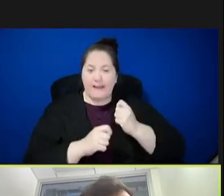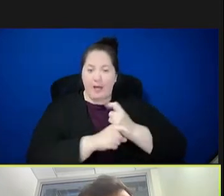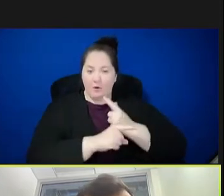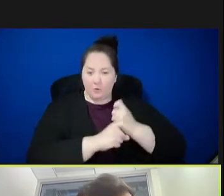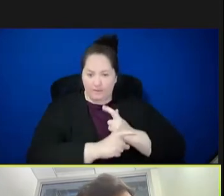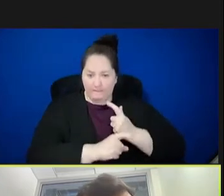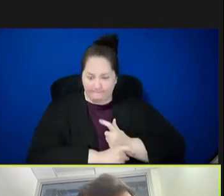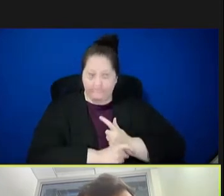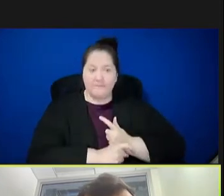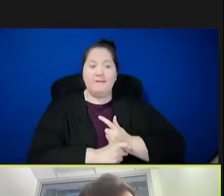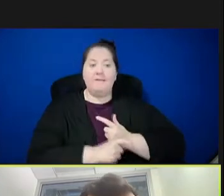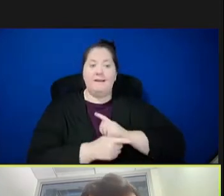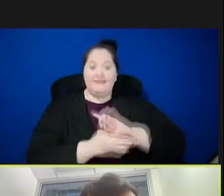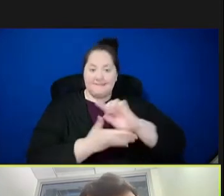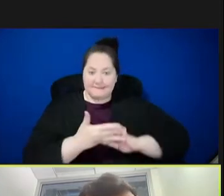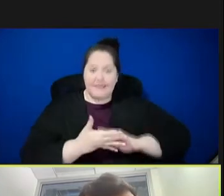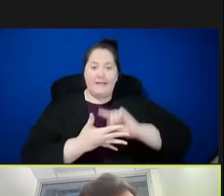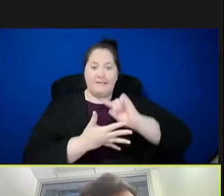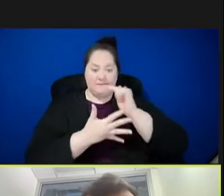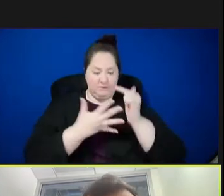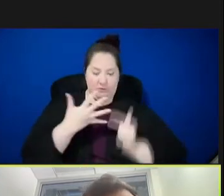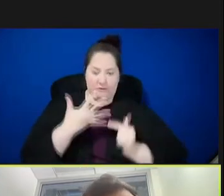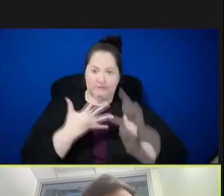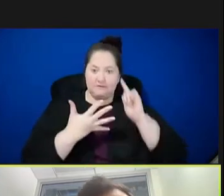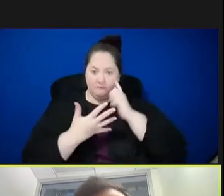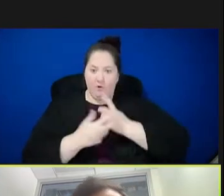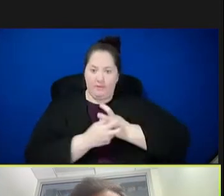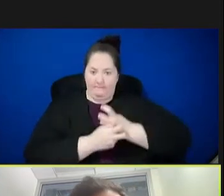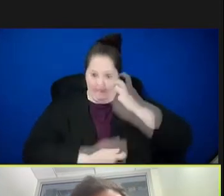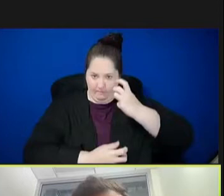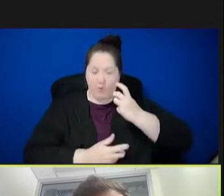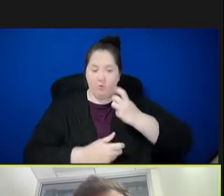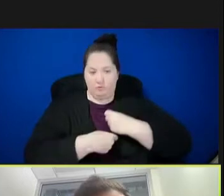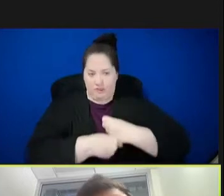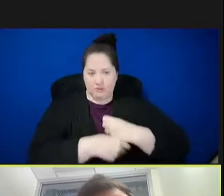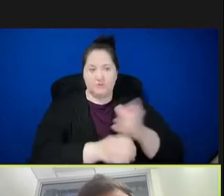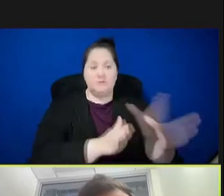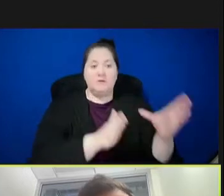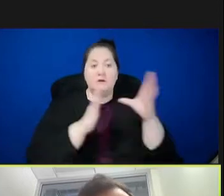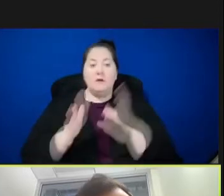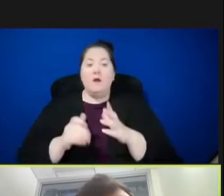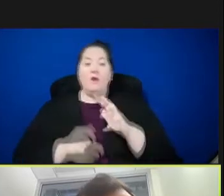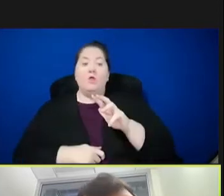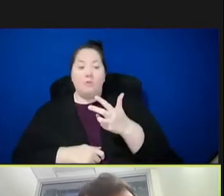sequences for these backbones. And then third, as has been mentioned before, but AlphaFold and what